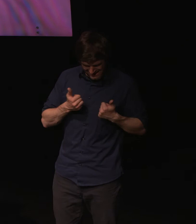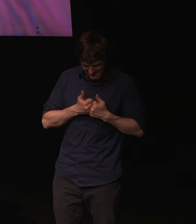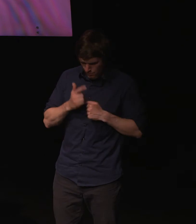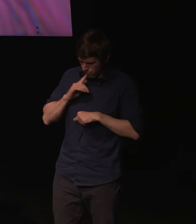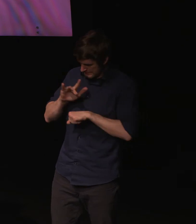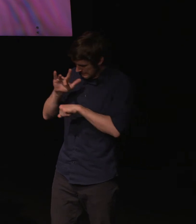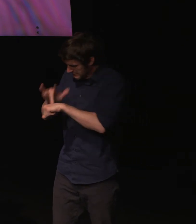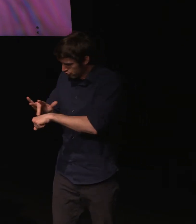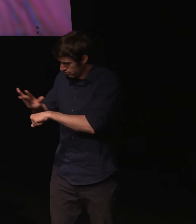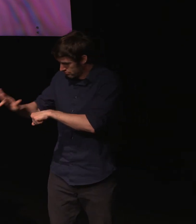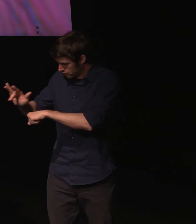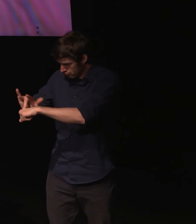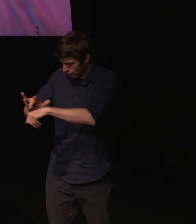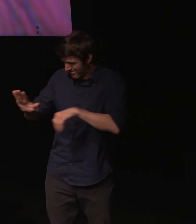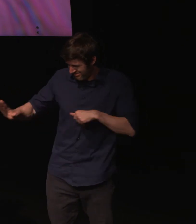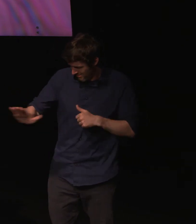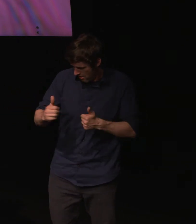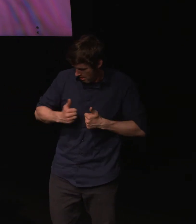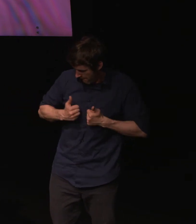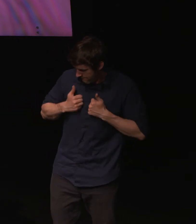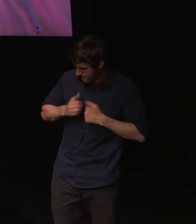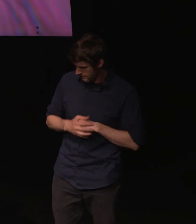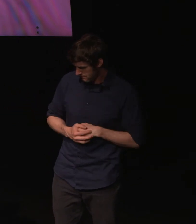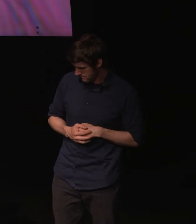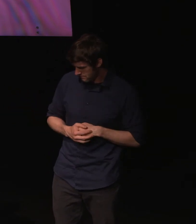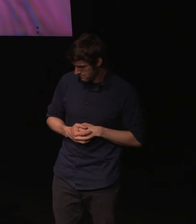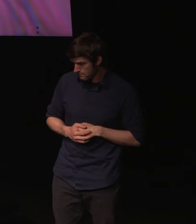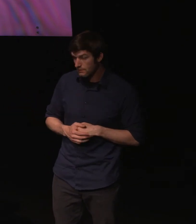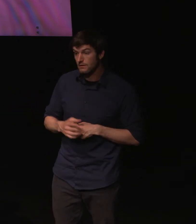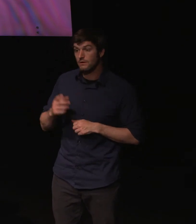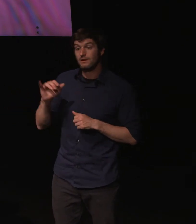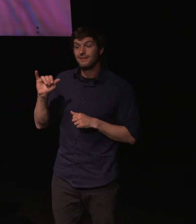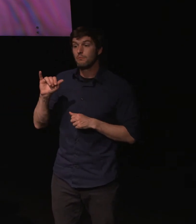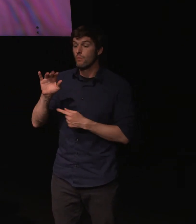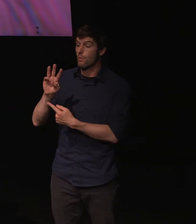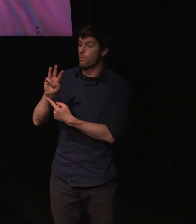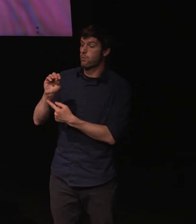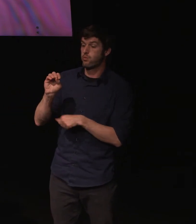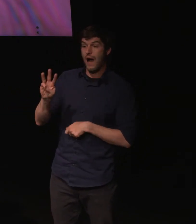I know that WoW has touched a lot of people's lives, and I remember that early on